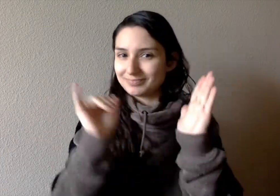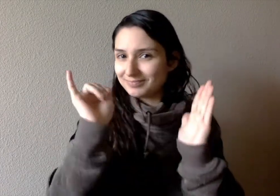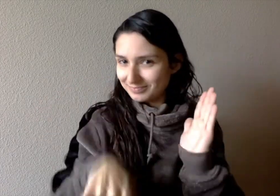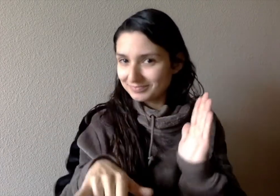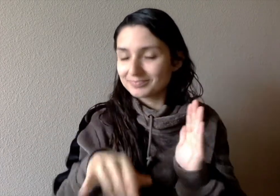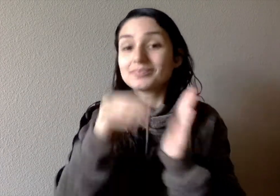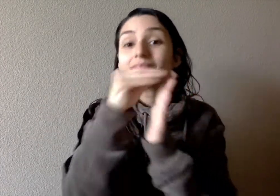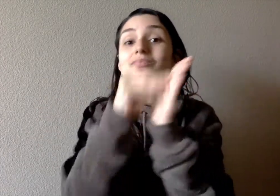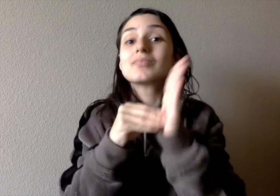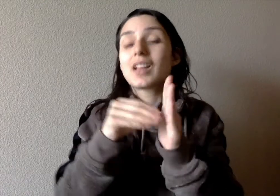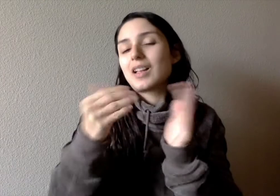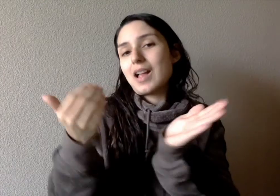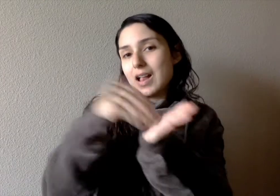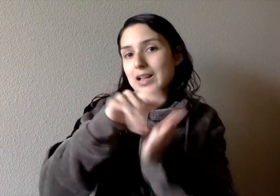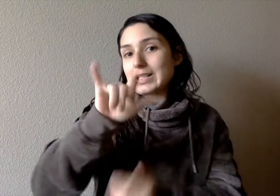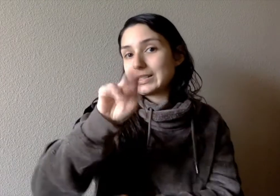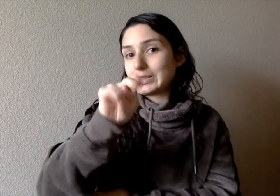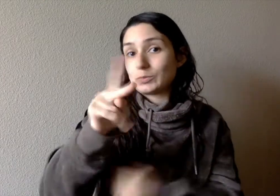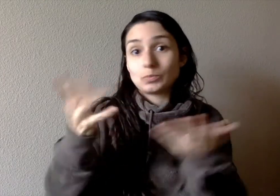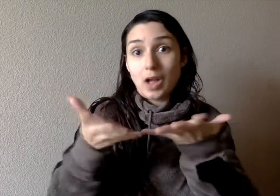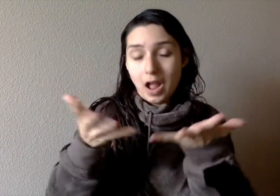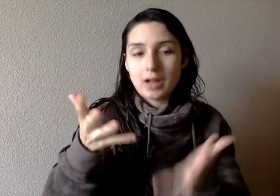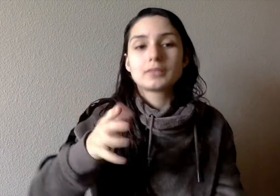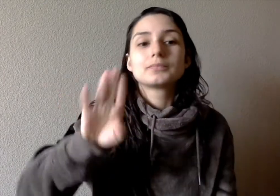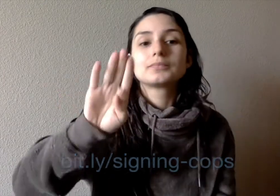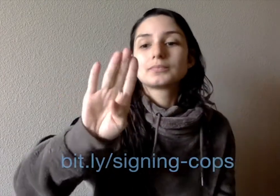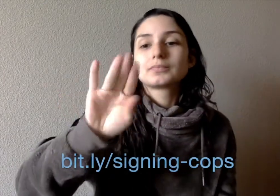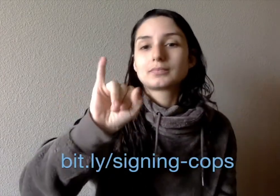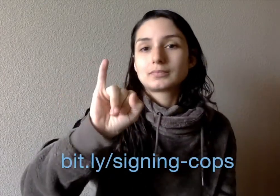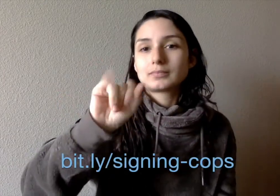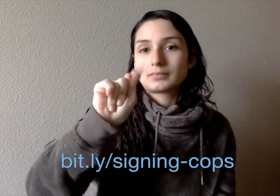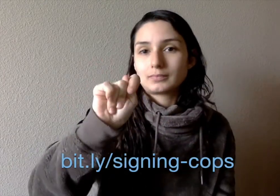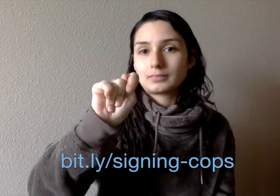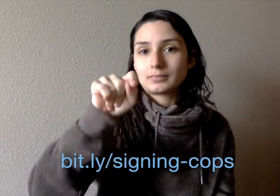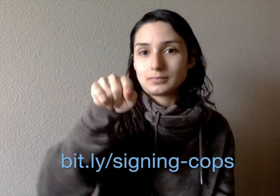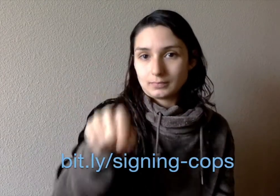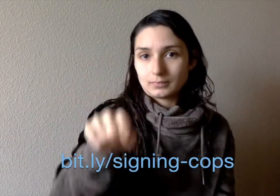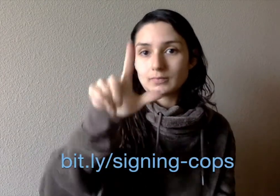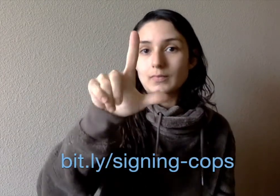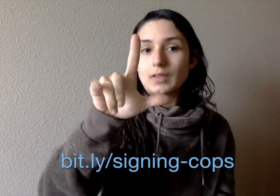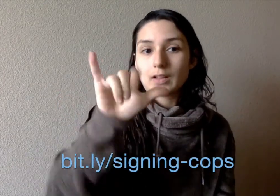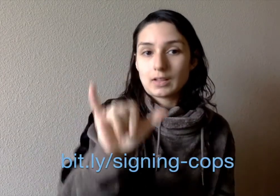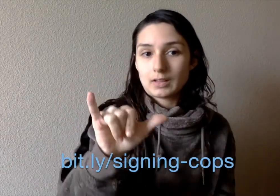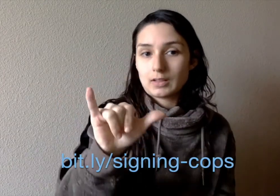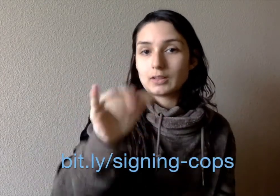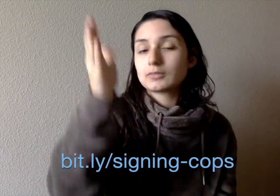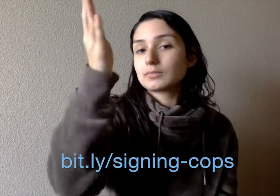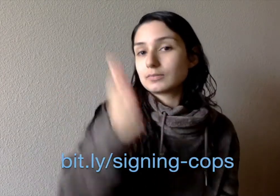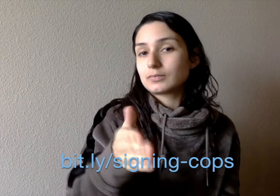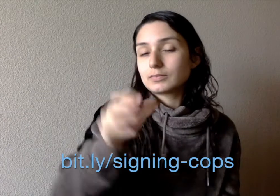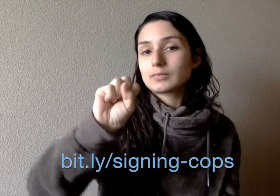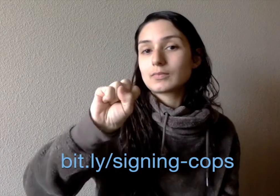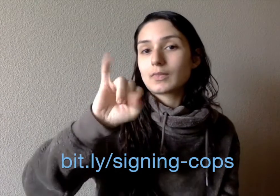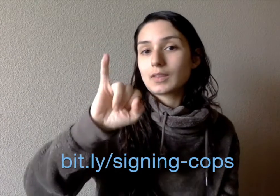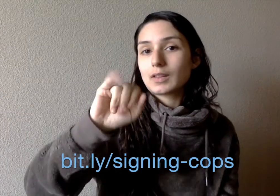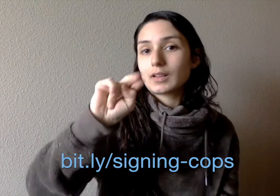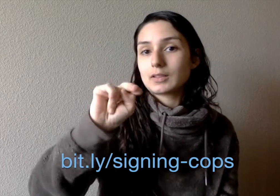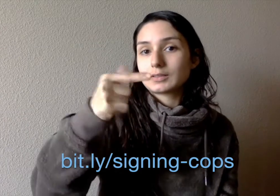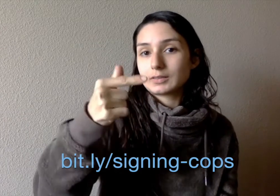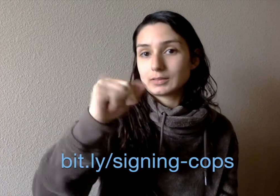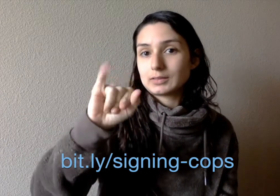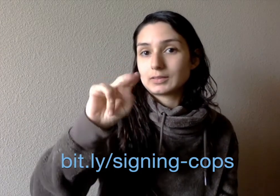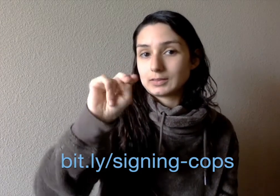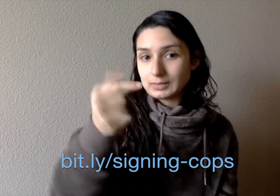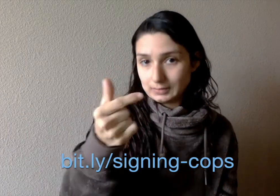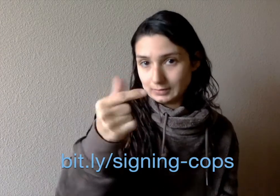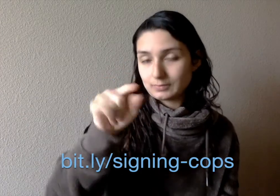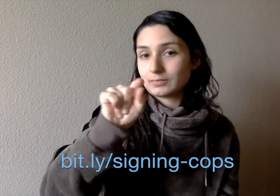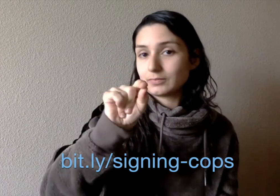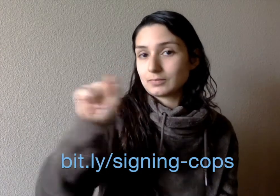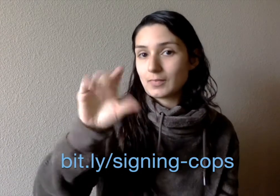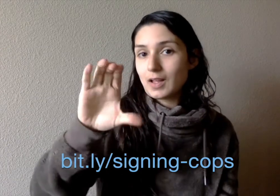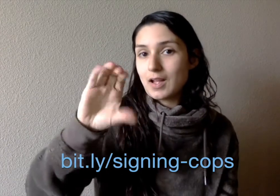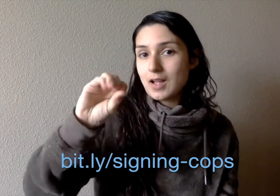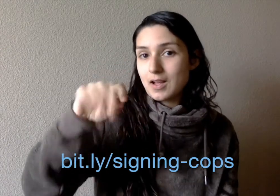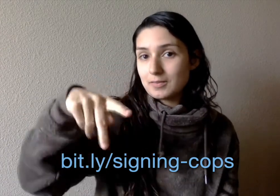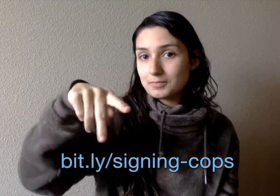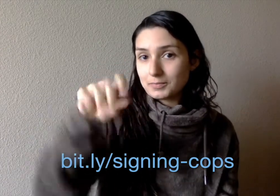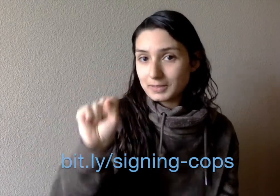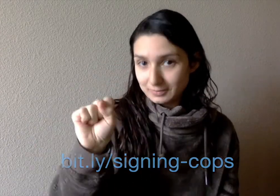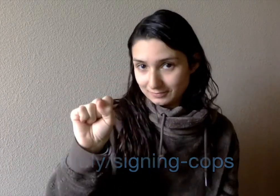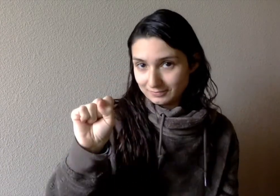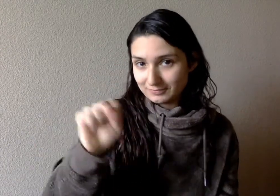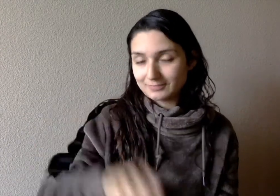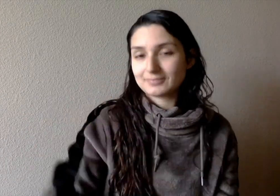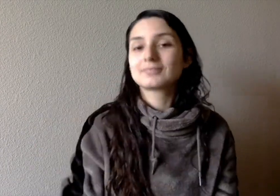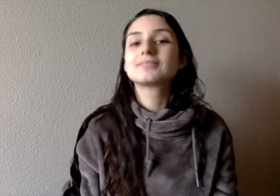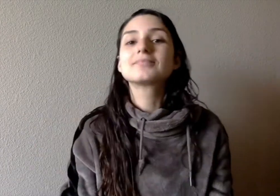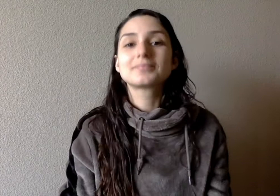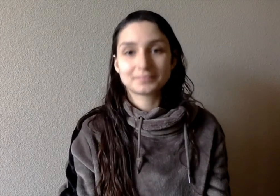Again, you can fill out the form by going to: bit.ly/signing-cops